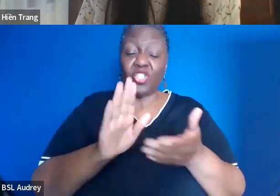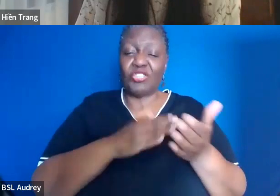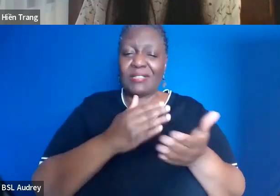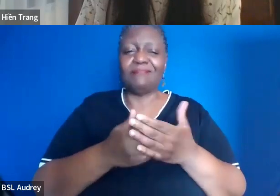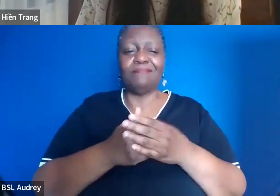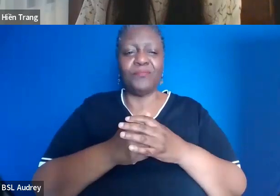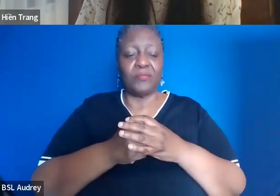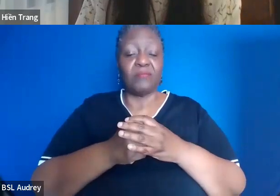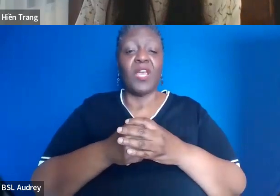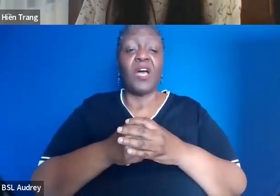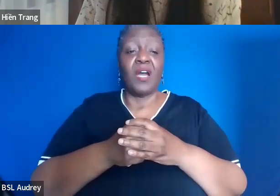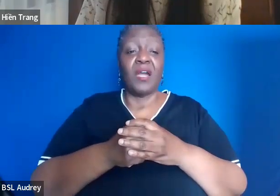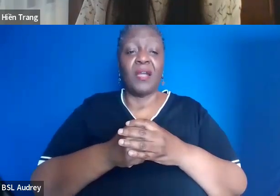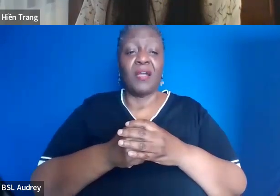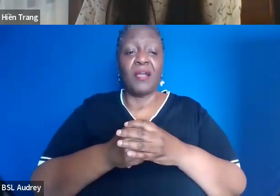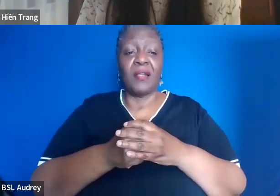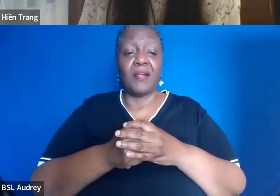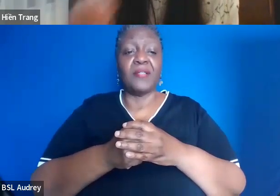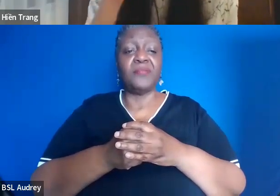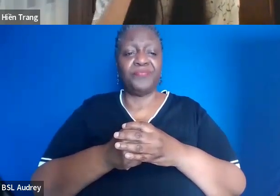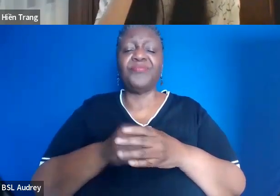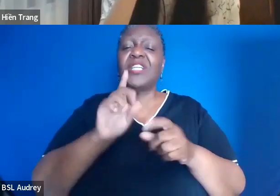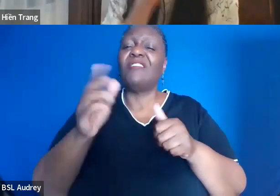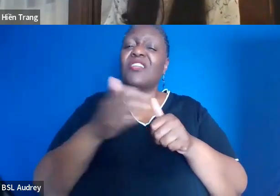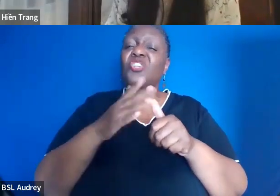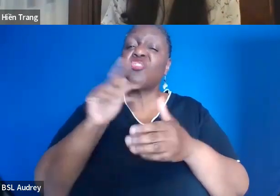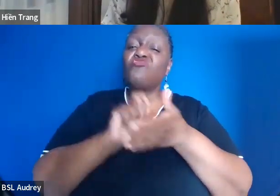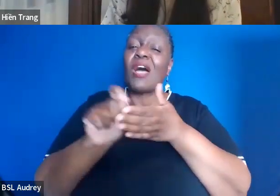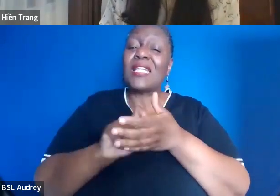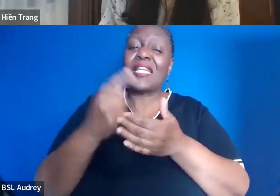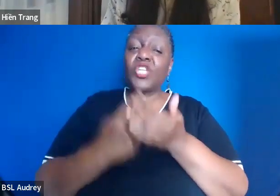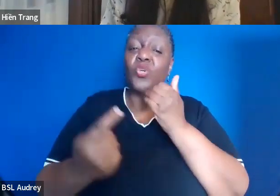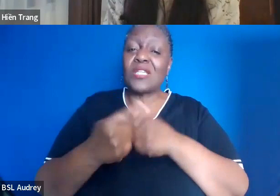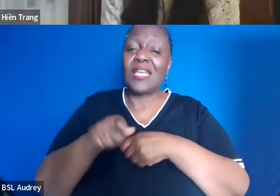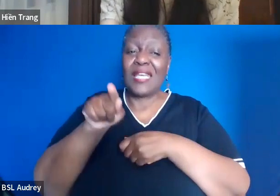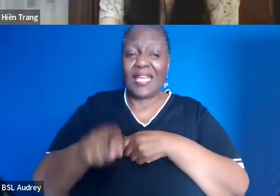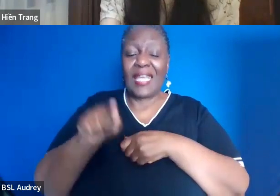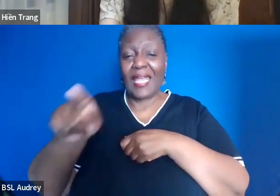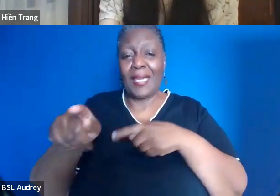issue you said um for instance she writes almost exclusively in heptameter and while I could not